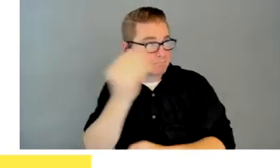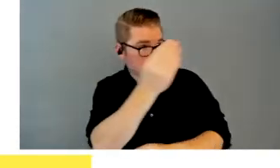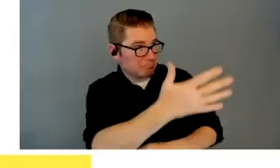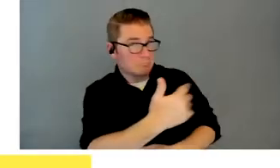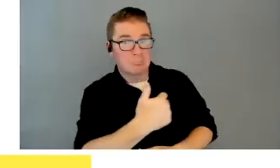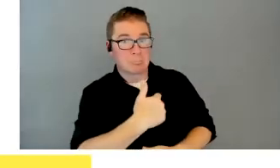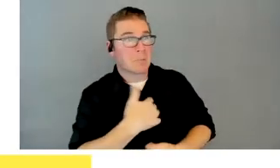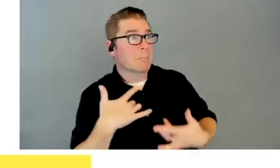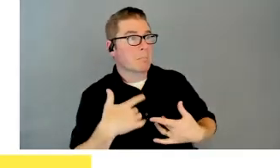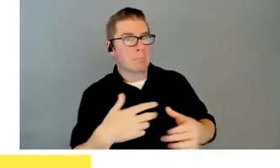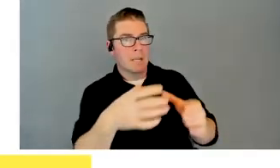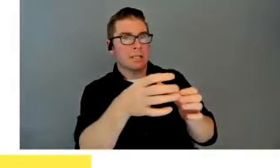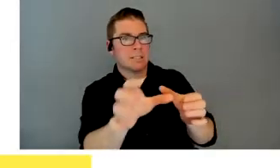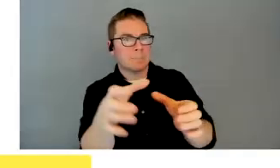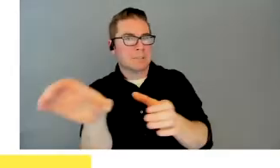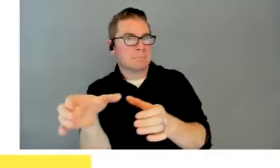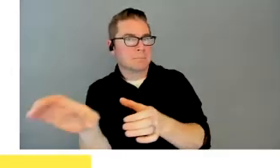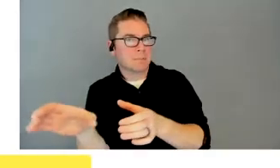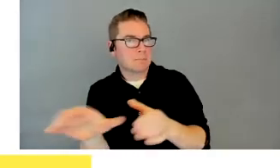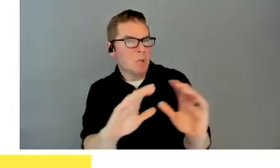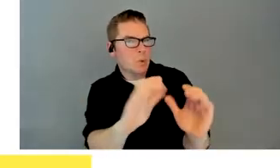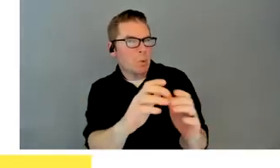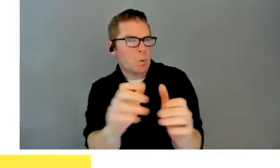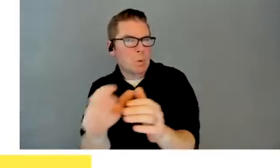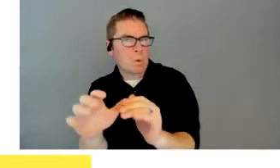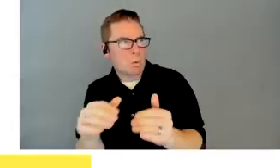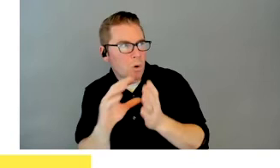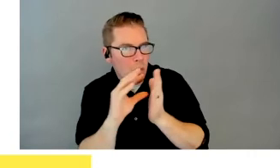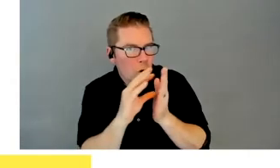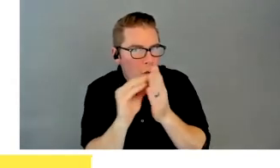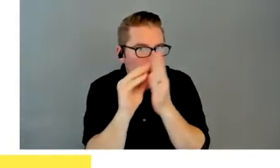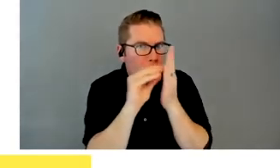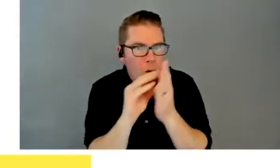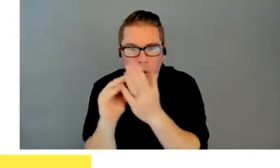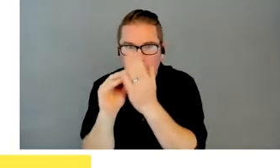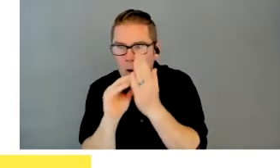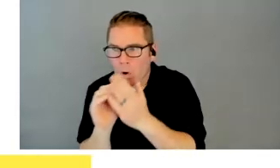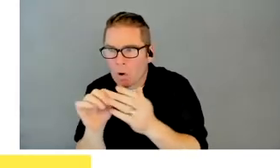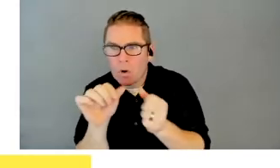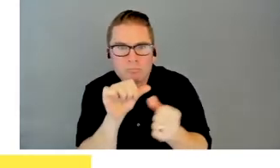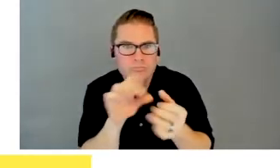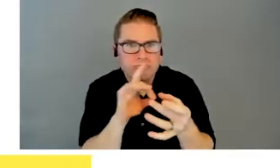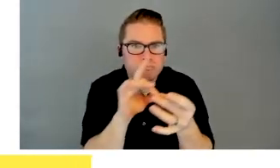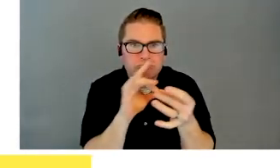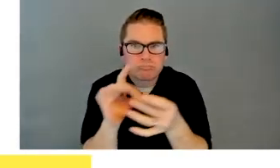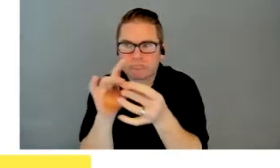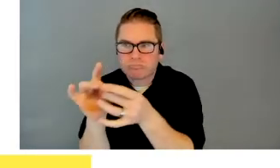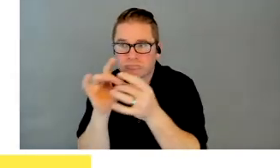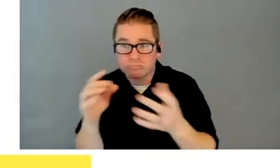groups so they get to know each other a little bit. Right. I love that idea. I want I want to use that idea.